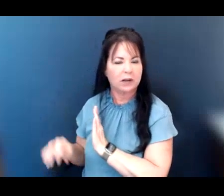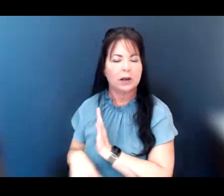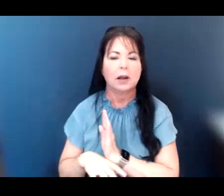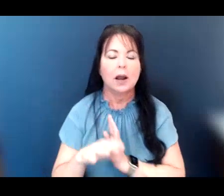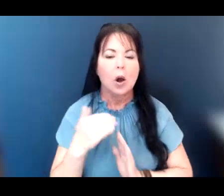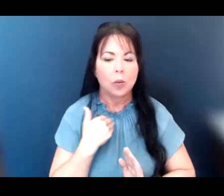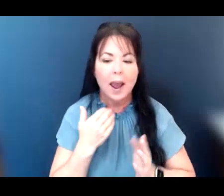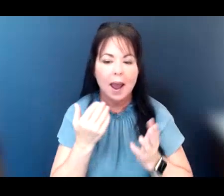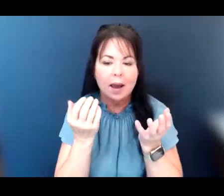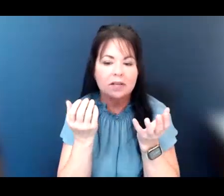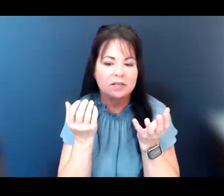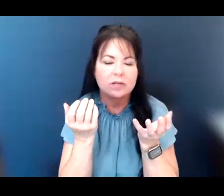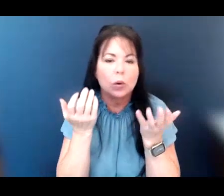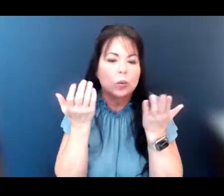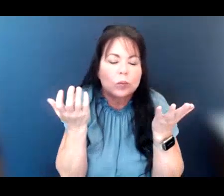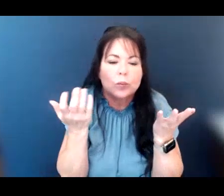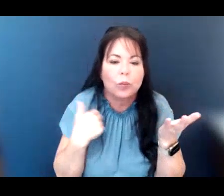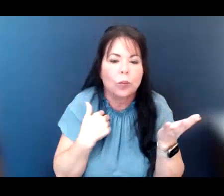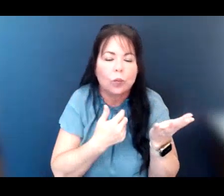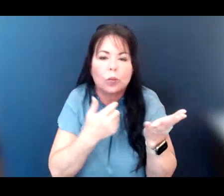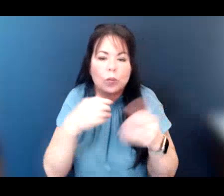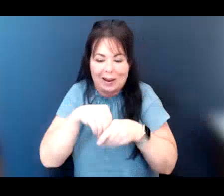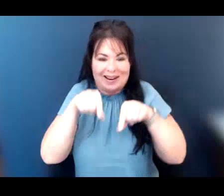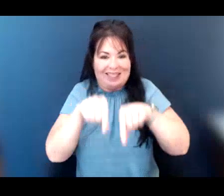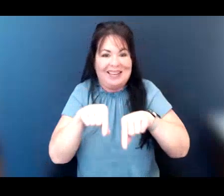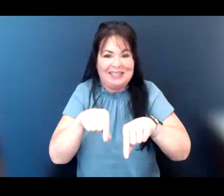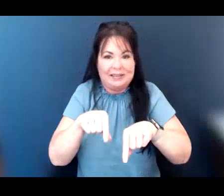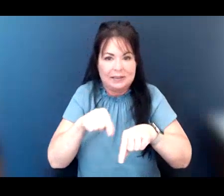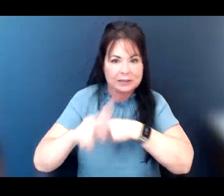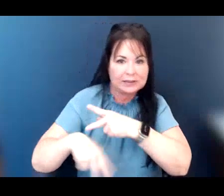we don't know-- in this kind of work and in things we do, we don't know what we don't know.